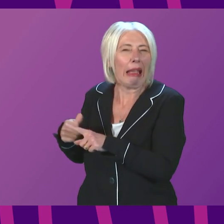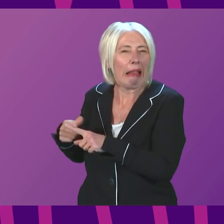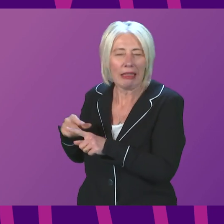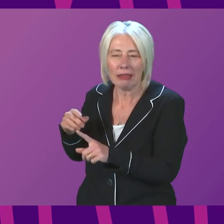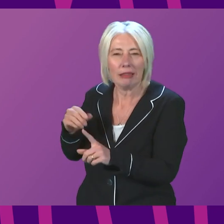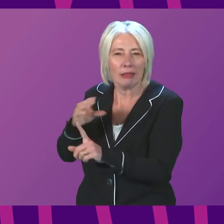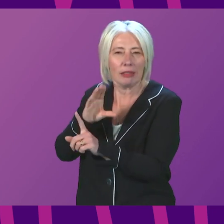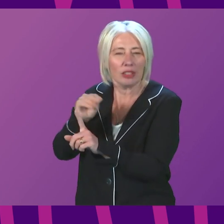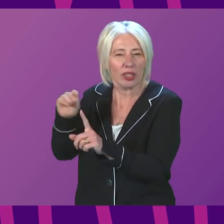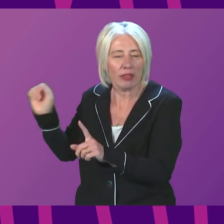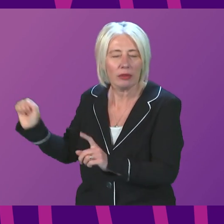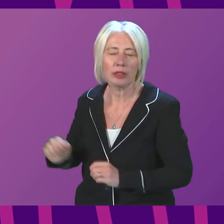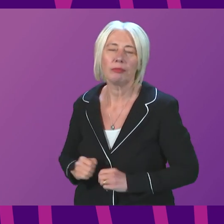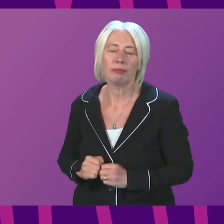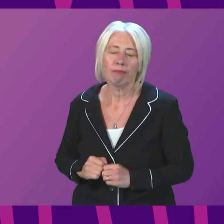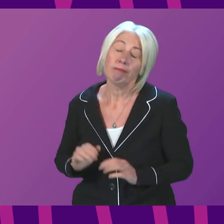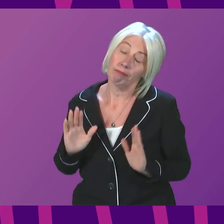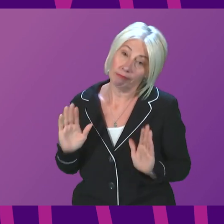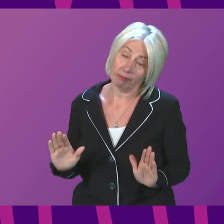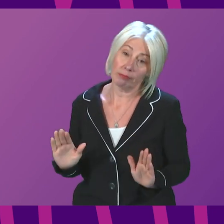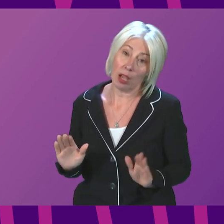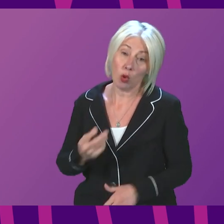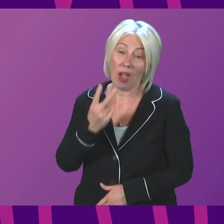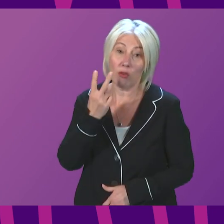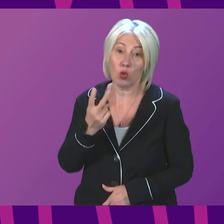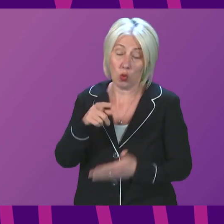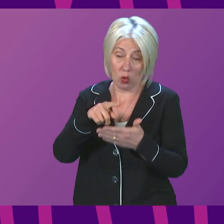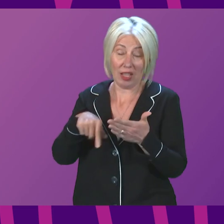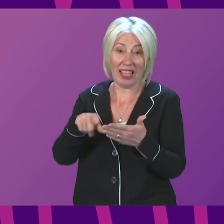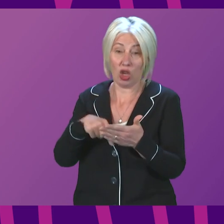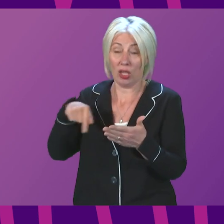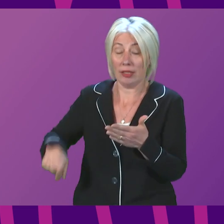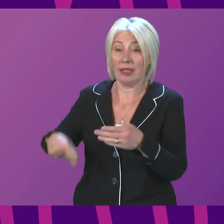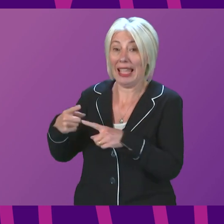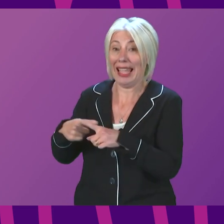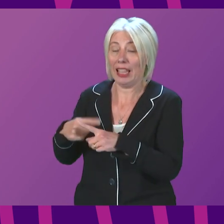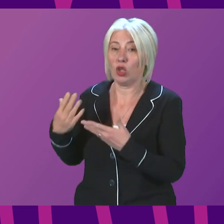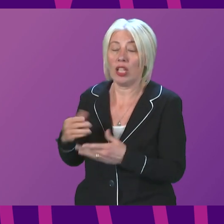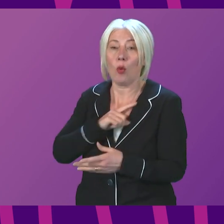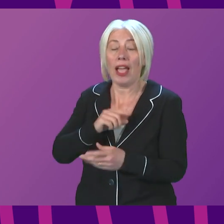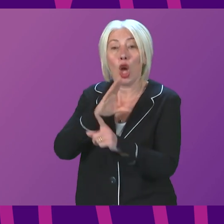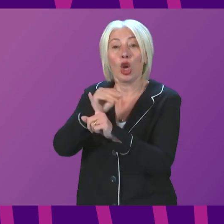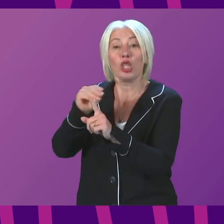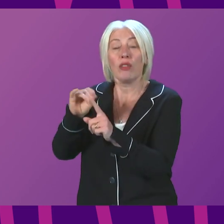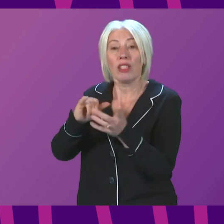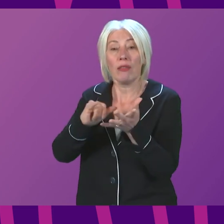However, we have two by-elections today because Conservative MPs have been suspended and have